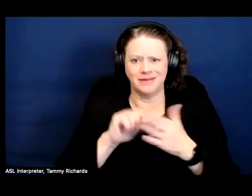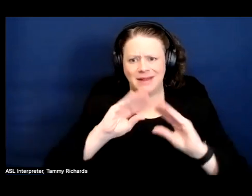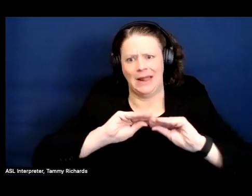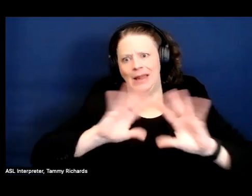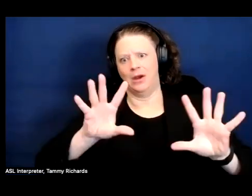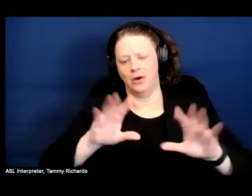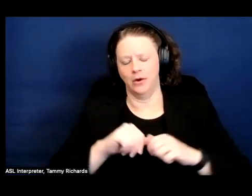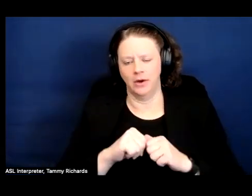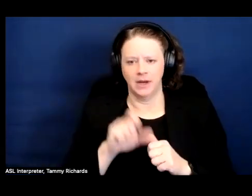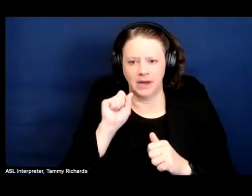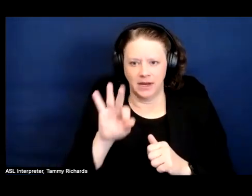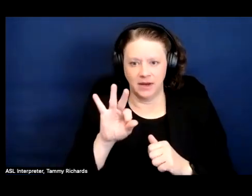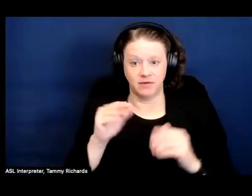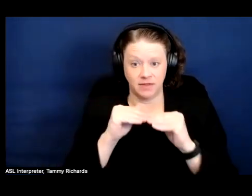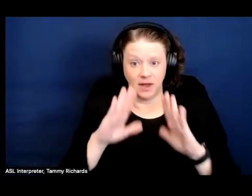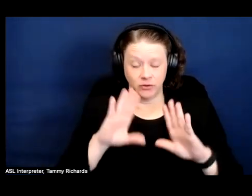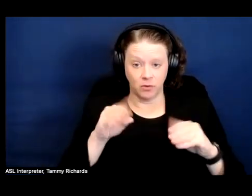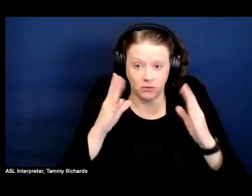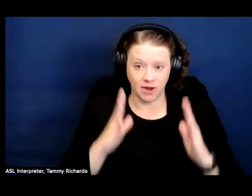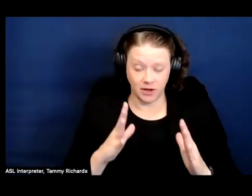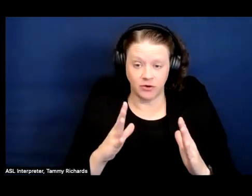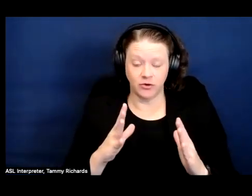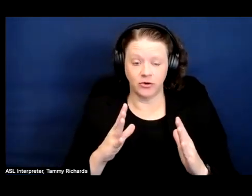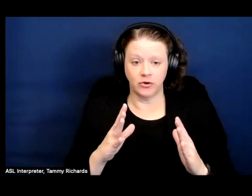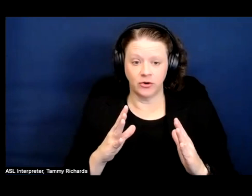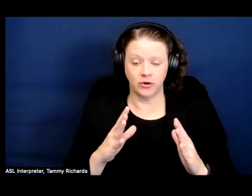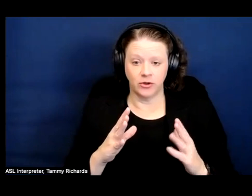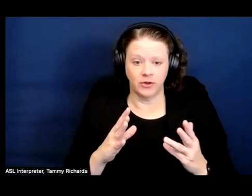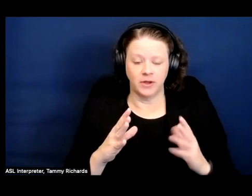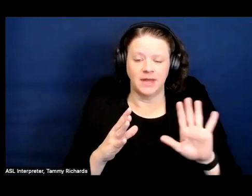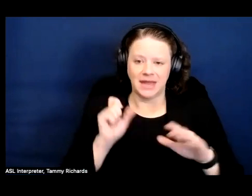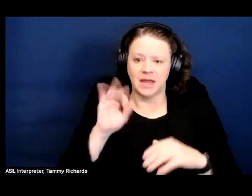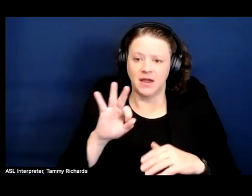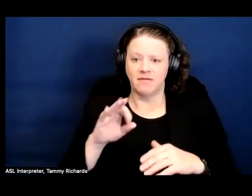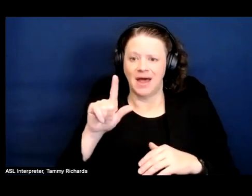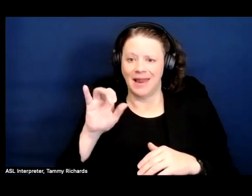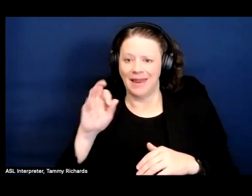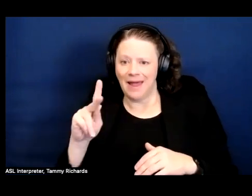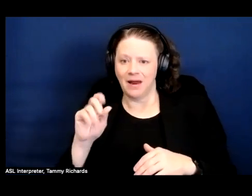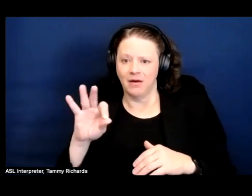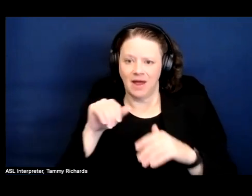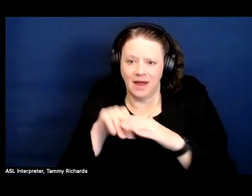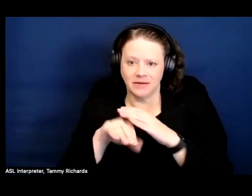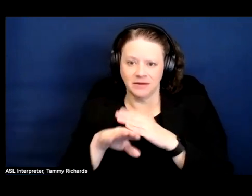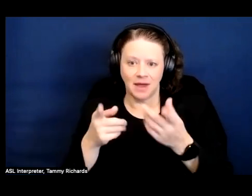the state legislature then responded saying, localities, you cannot pass this type of source of income law.